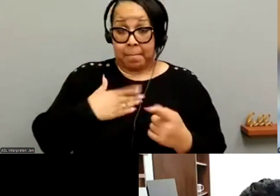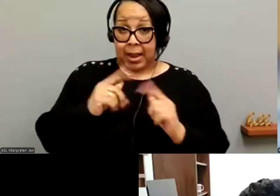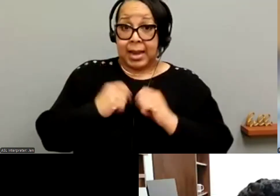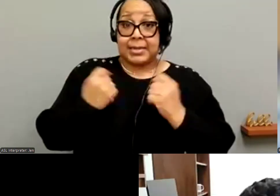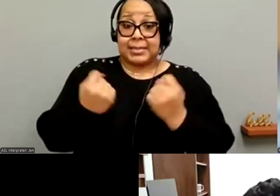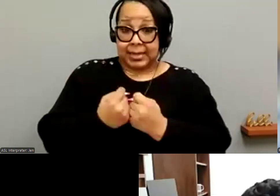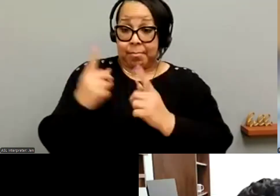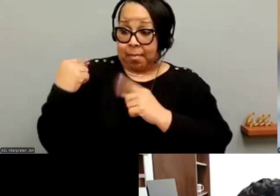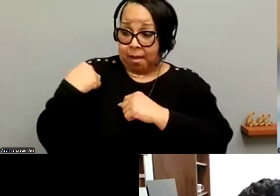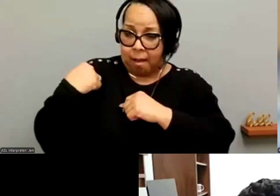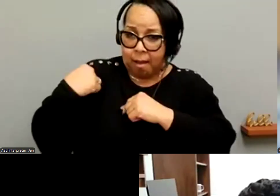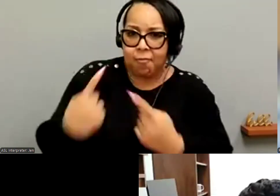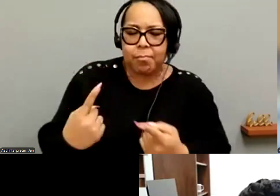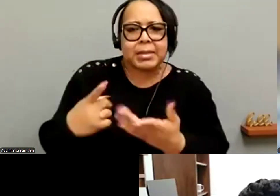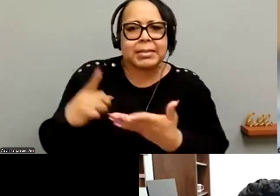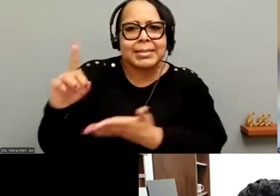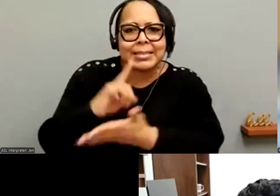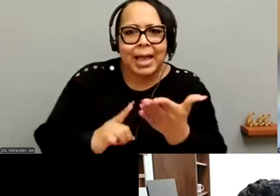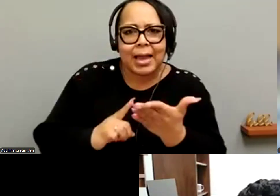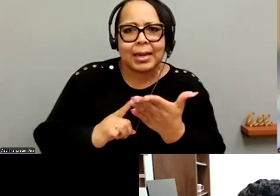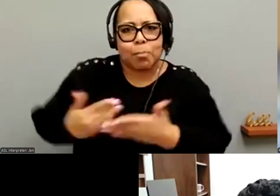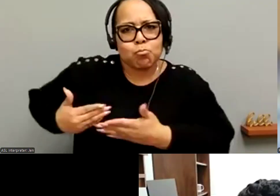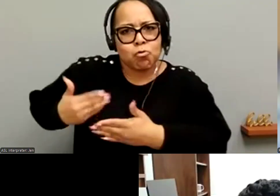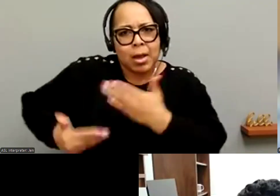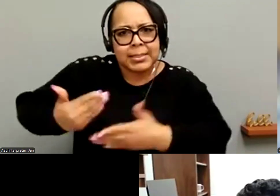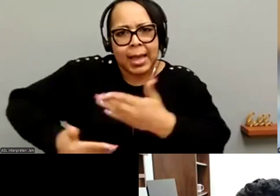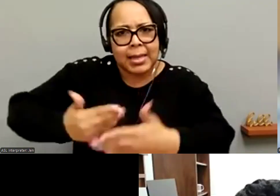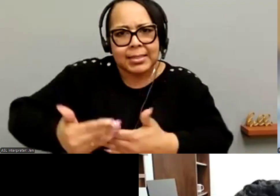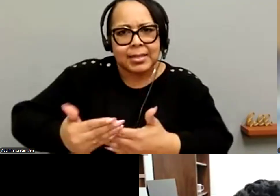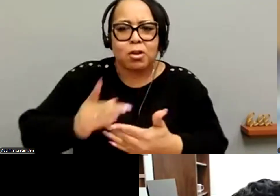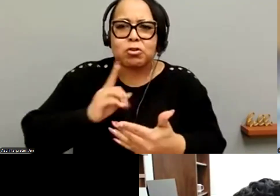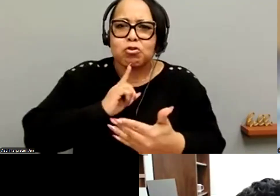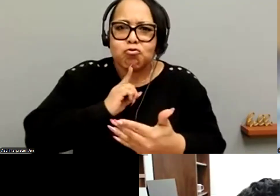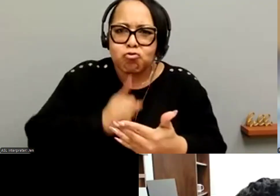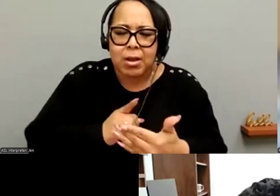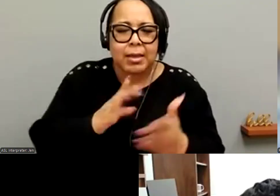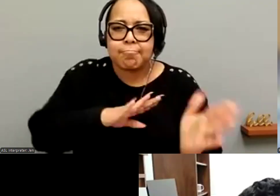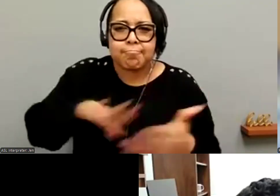13:10:01 been designing a process to 13:10:03 really listen and hear from